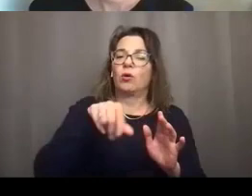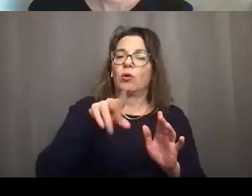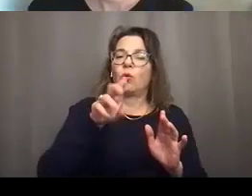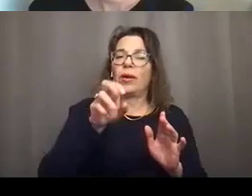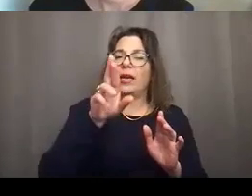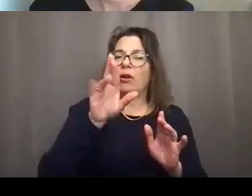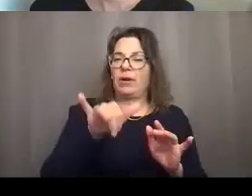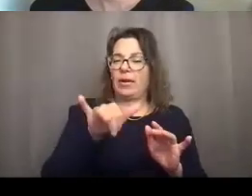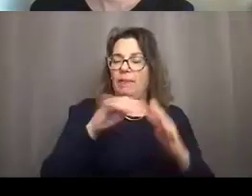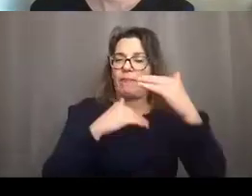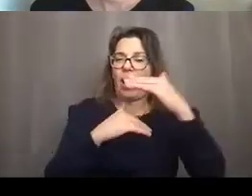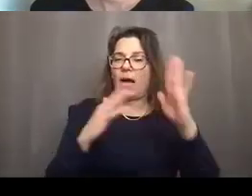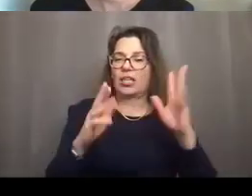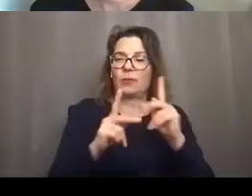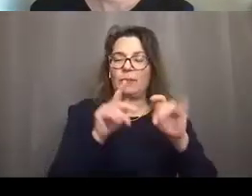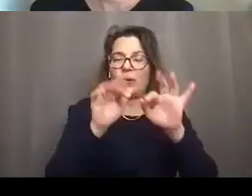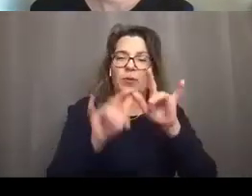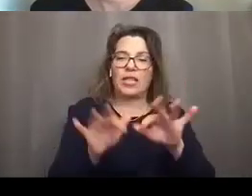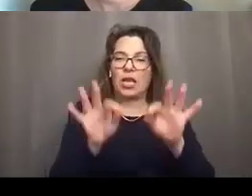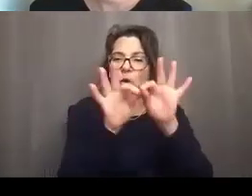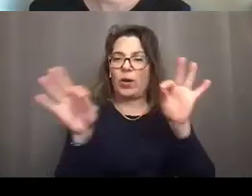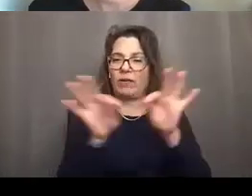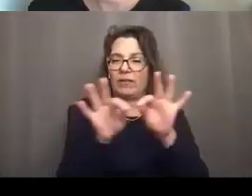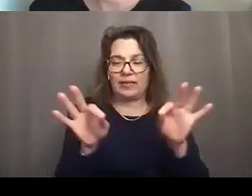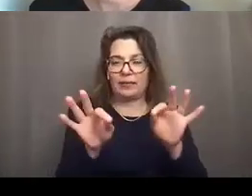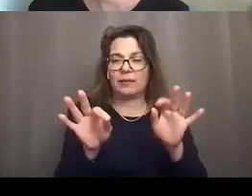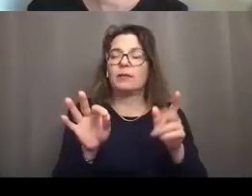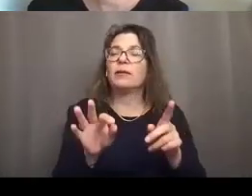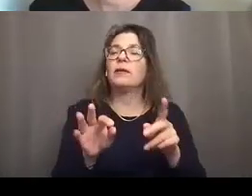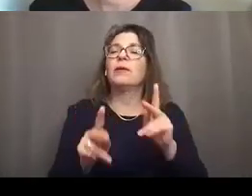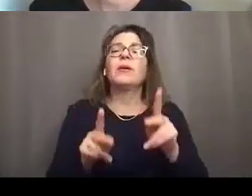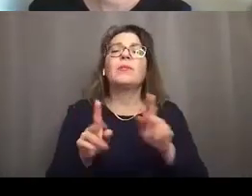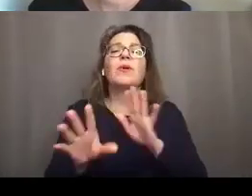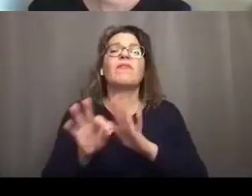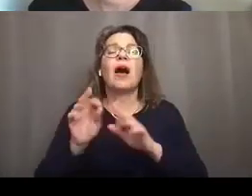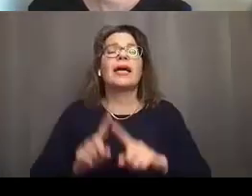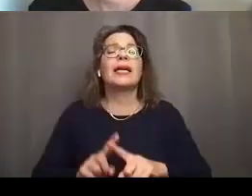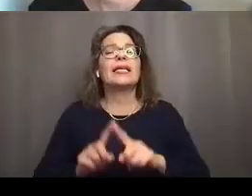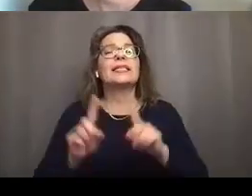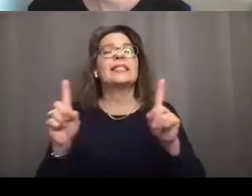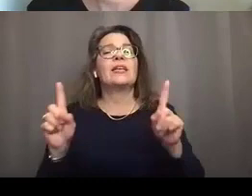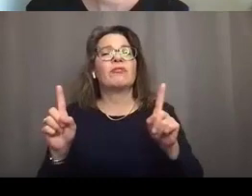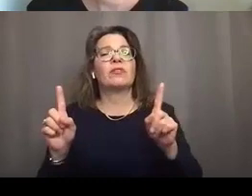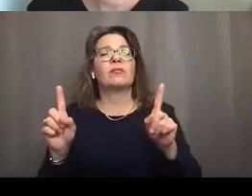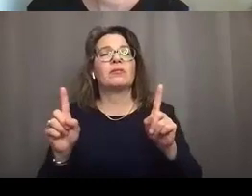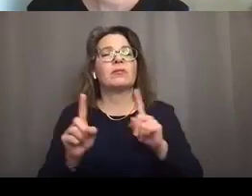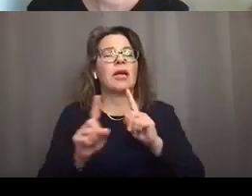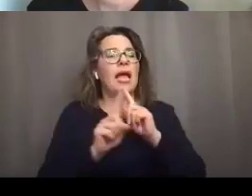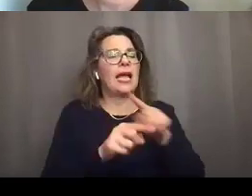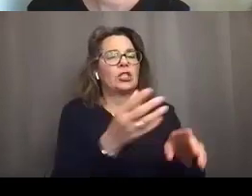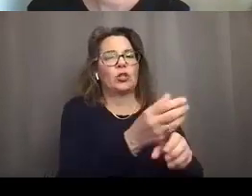that people put their queries in. When people are finding a difference in the answer that they get when they put a query